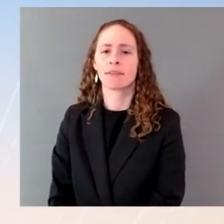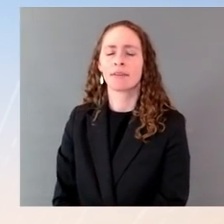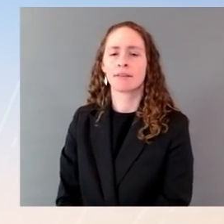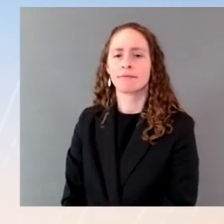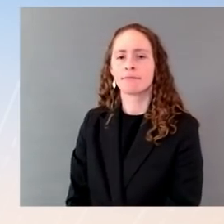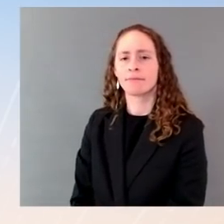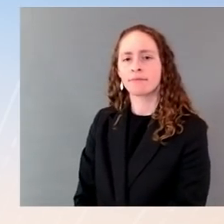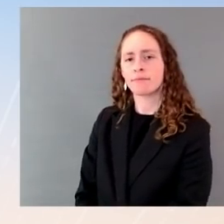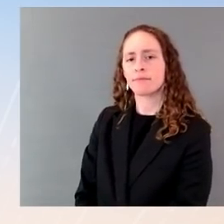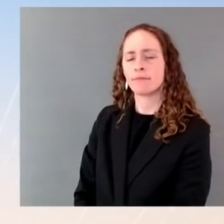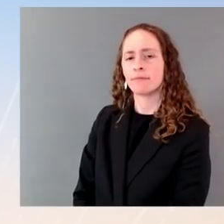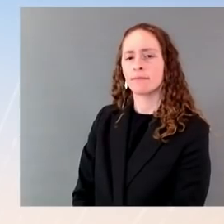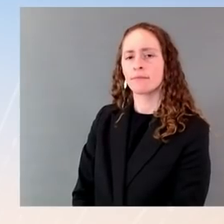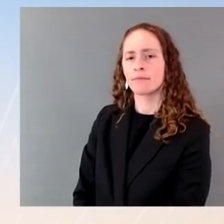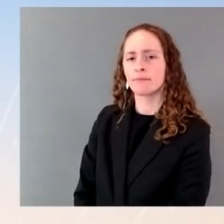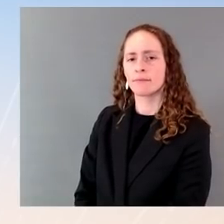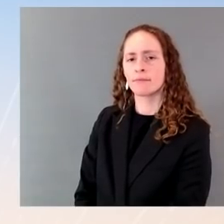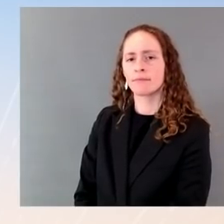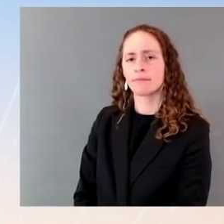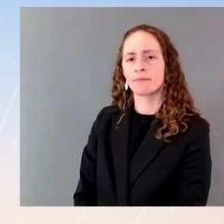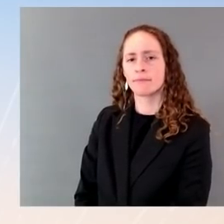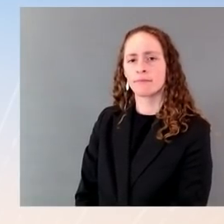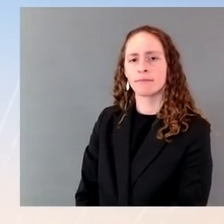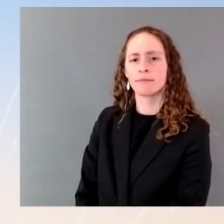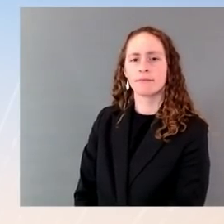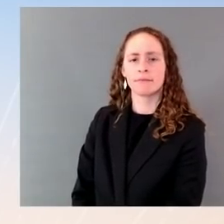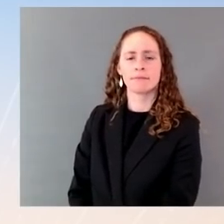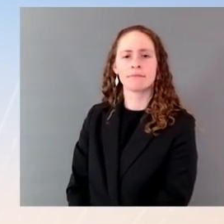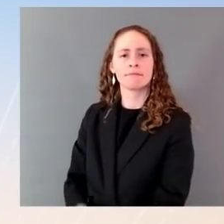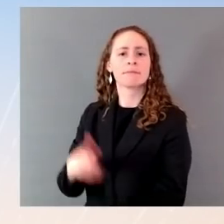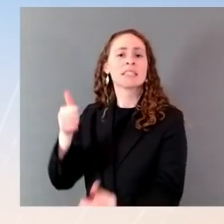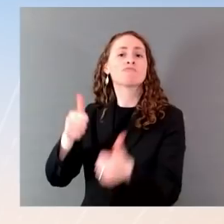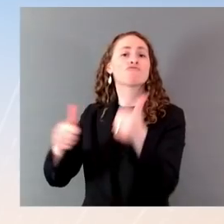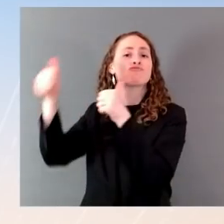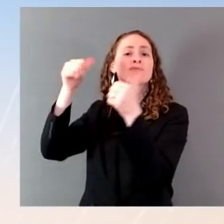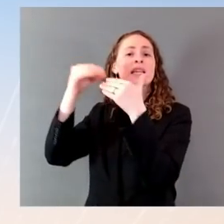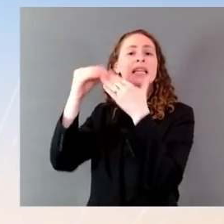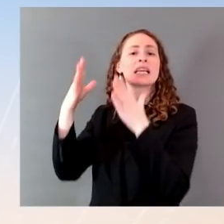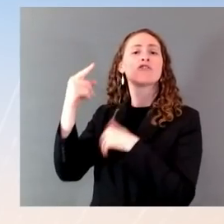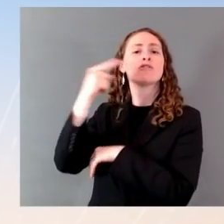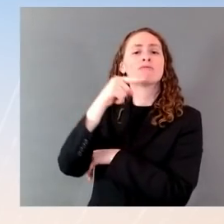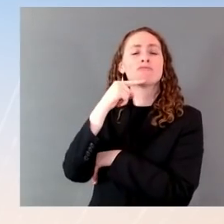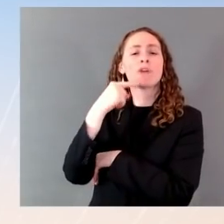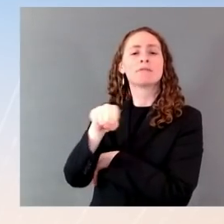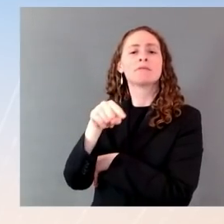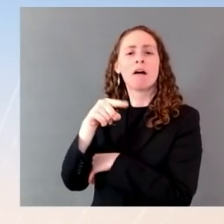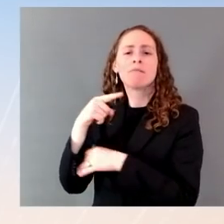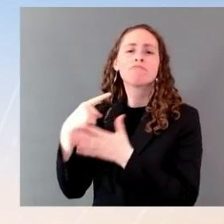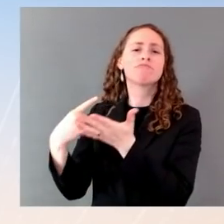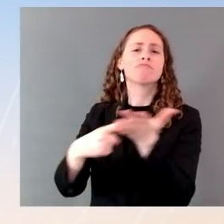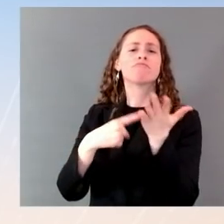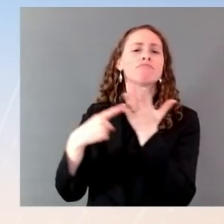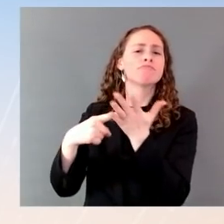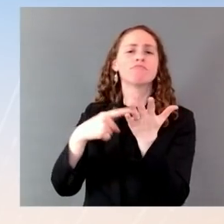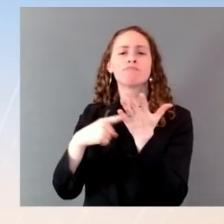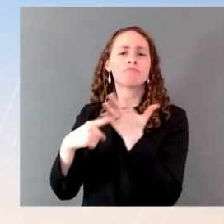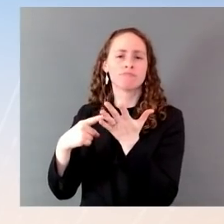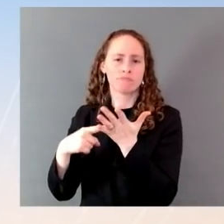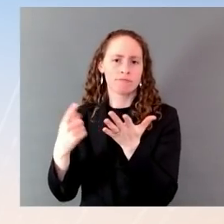to characterize the decision making of the Ukrainian government, only to say that we are in daily contact with senior officials